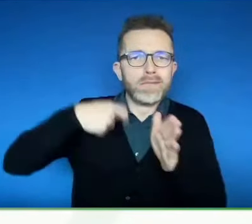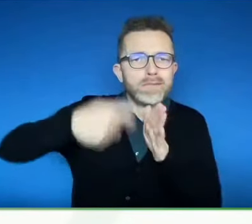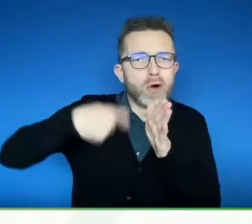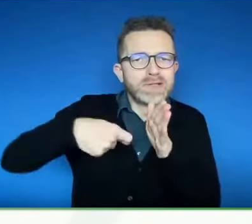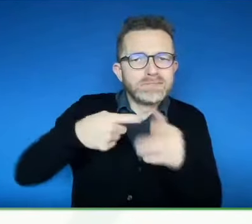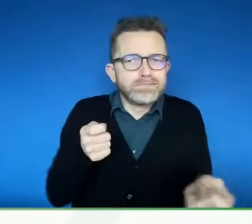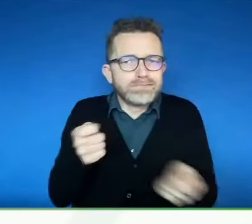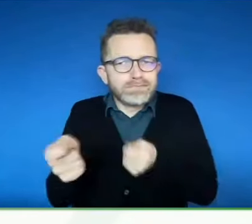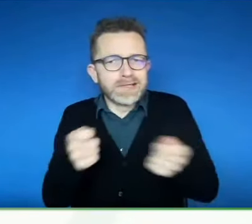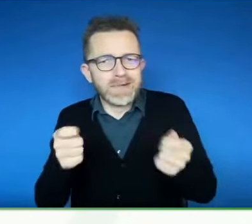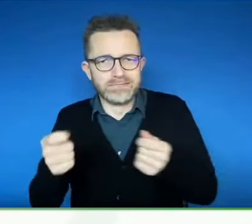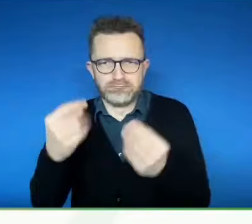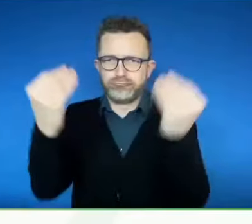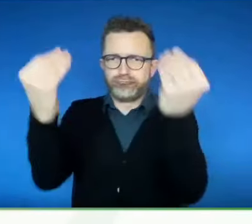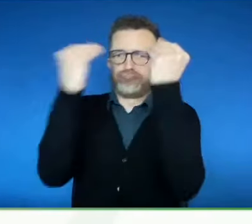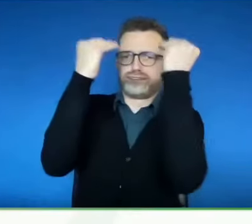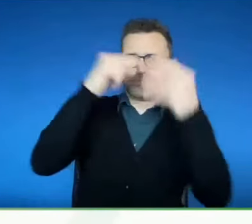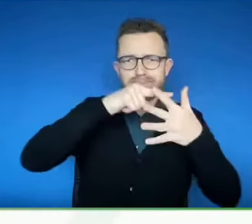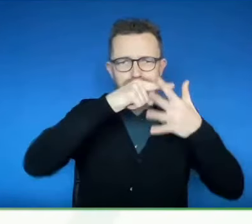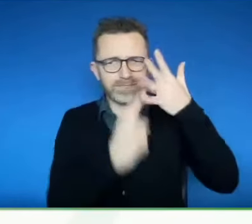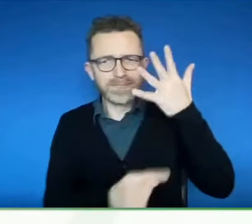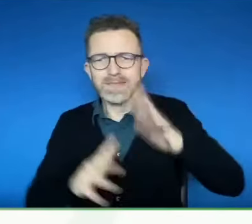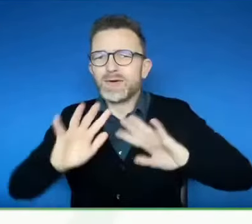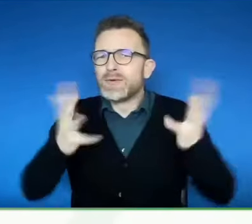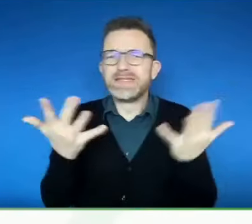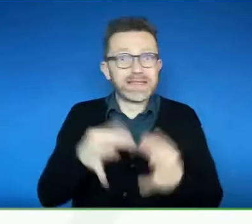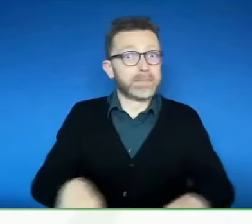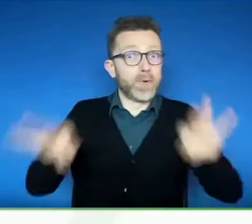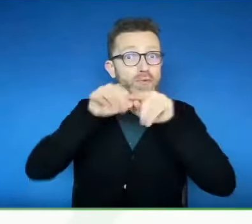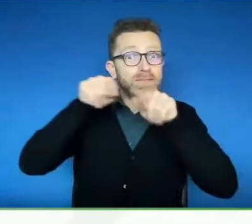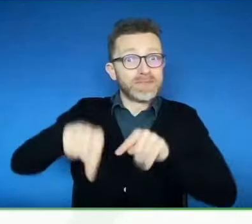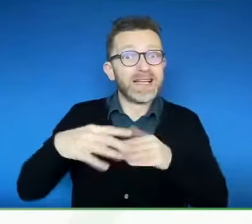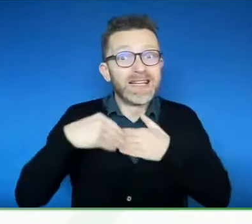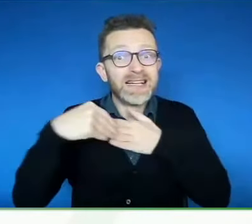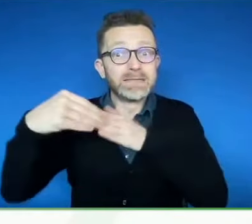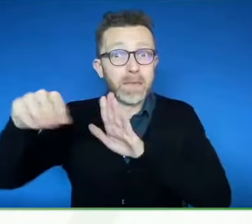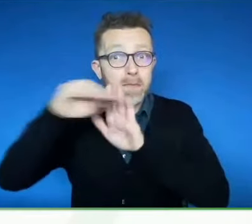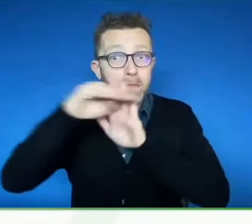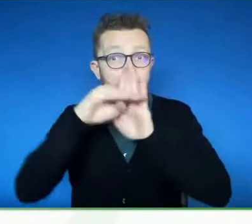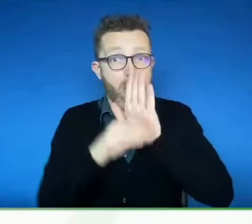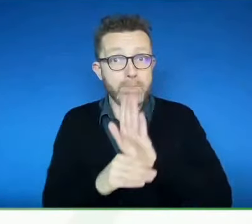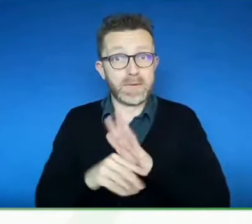place of business or your school. Most importantly at all, this is the biggest issue at the time.